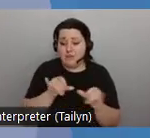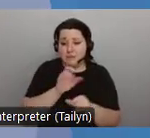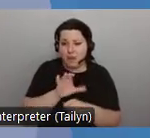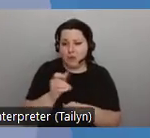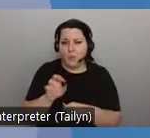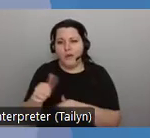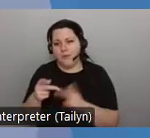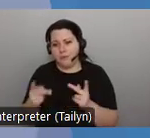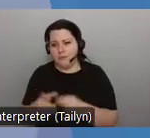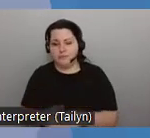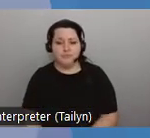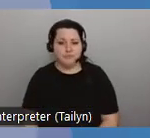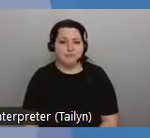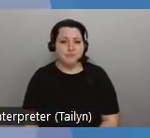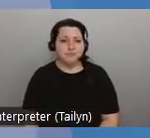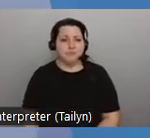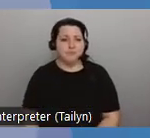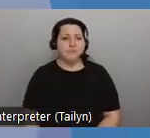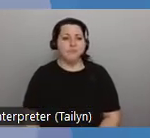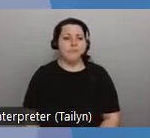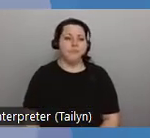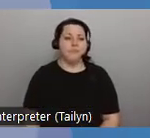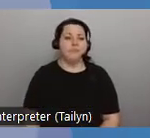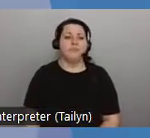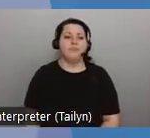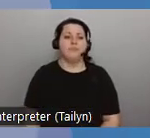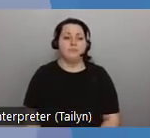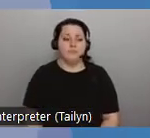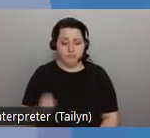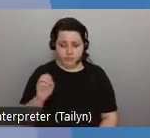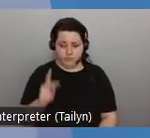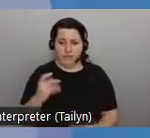an alternative method that's more accessible and providing that either in the same document or elsewhere.